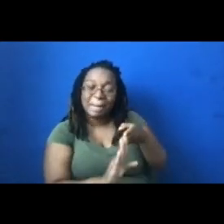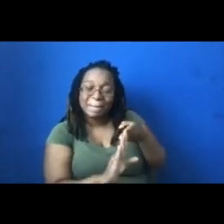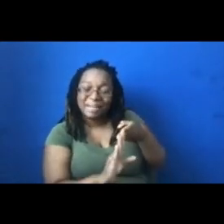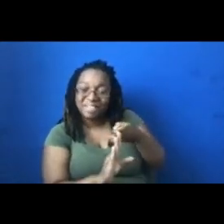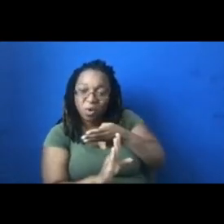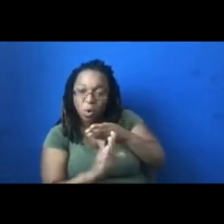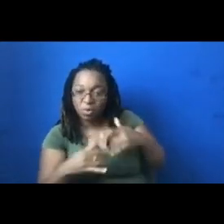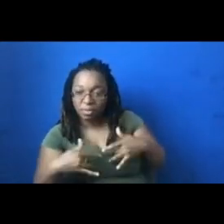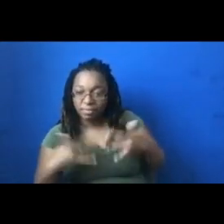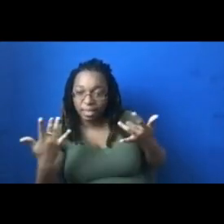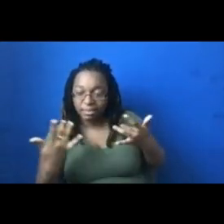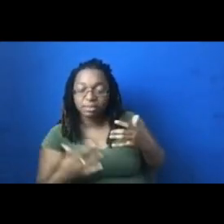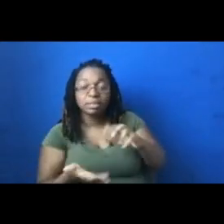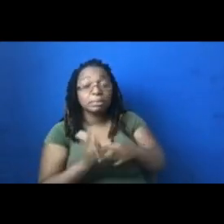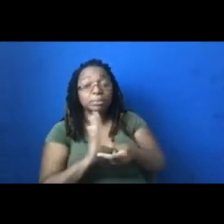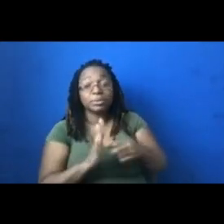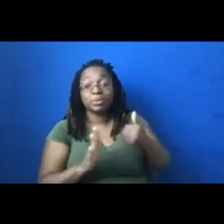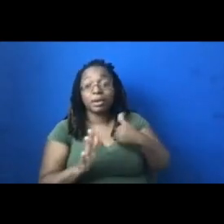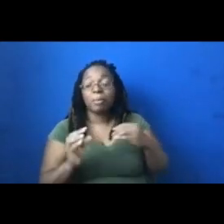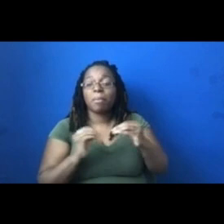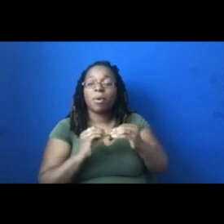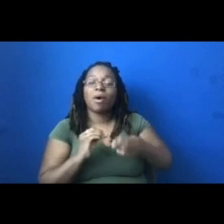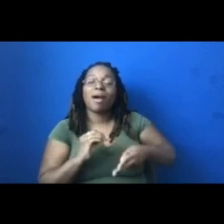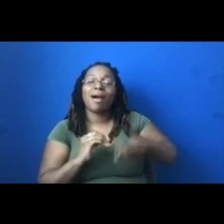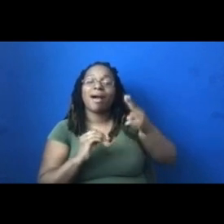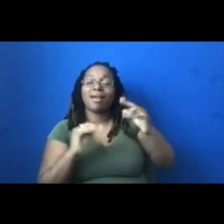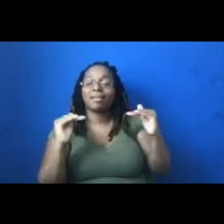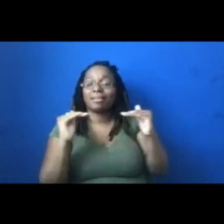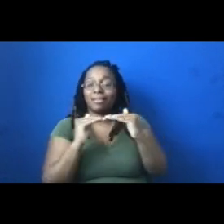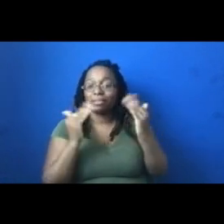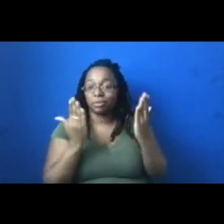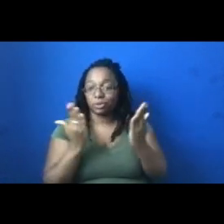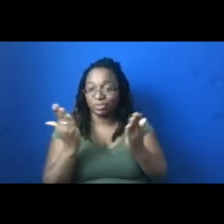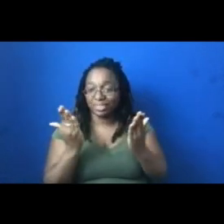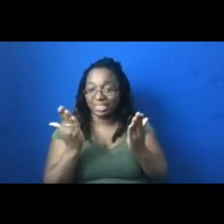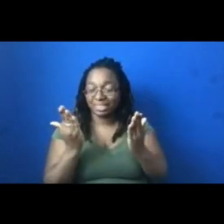level of service as a baseline, and the same acute hazard I